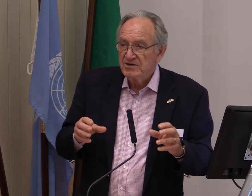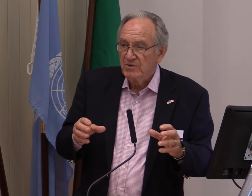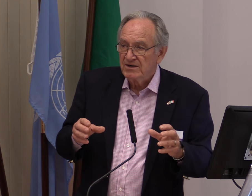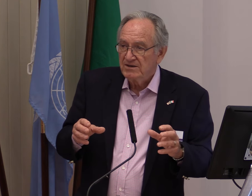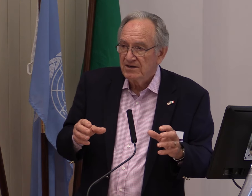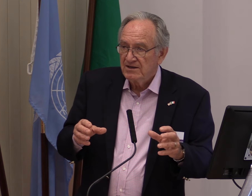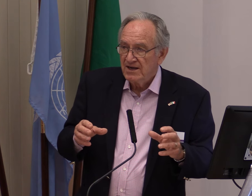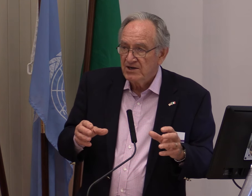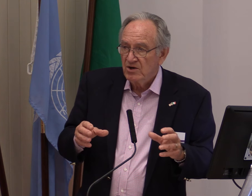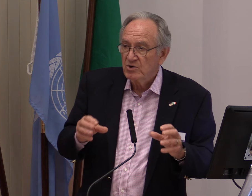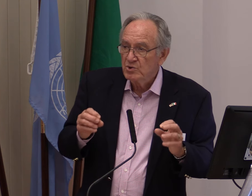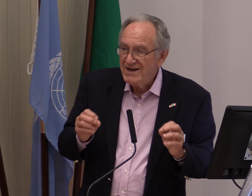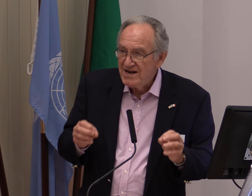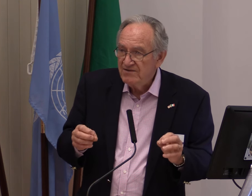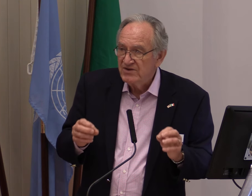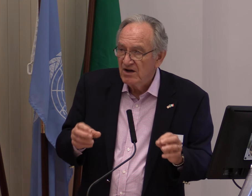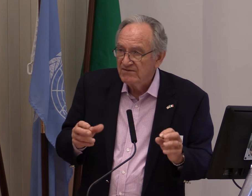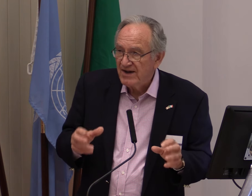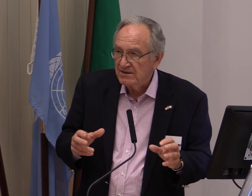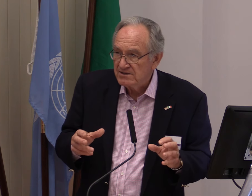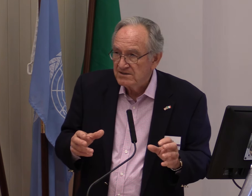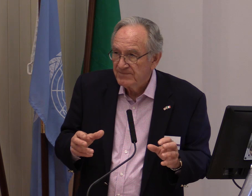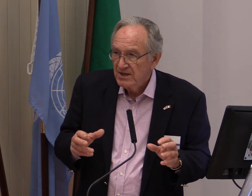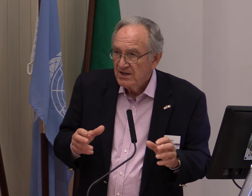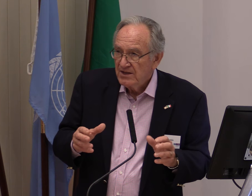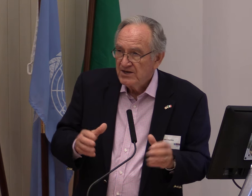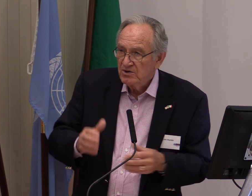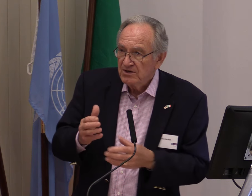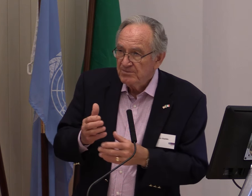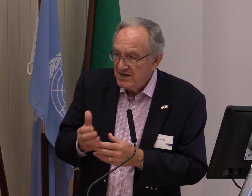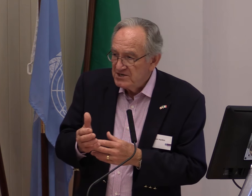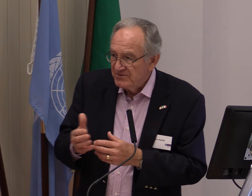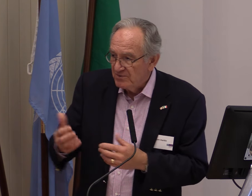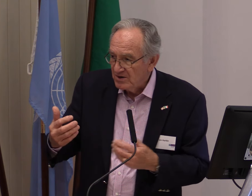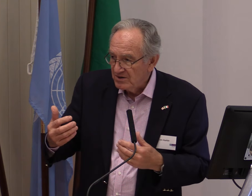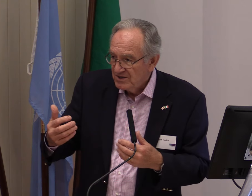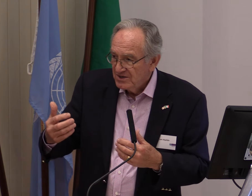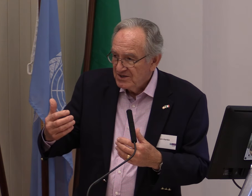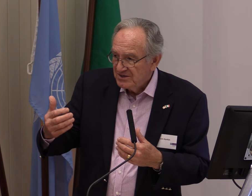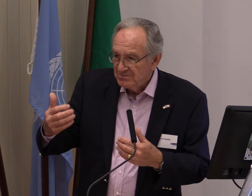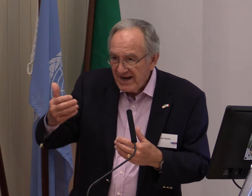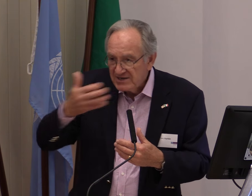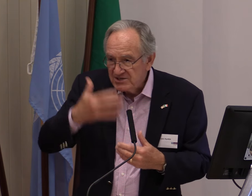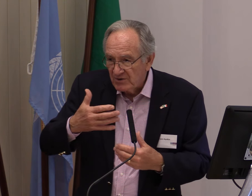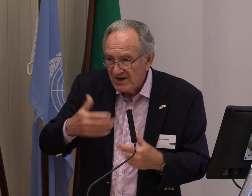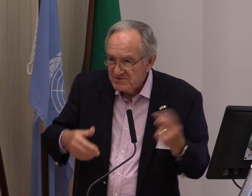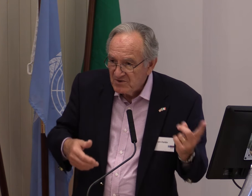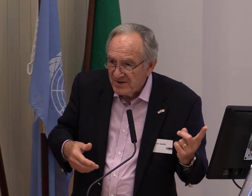in what I call creative non violence, they took a page from our black civil rights movement